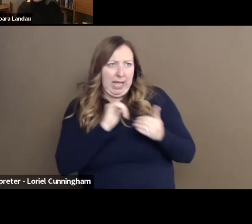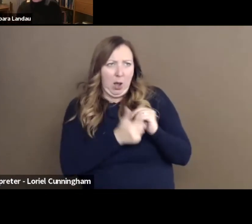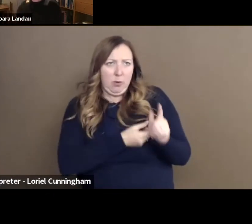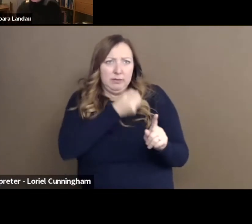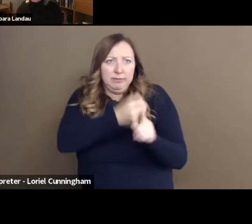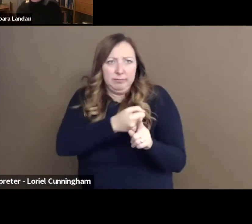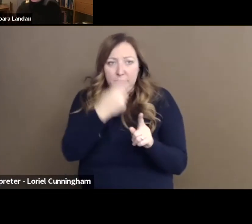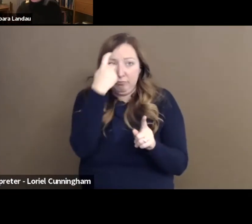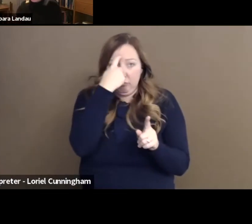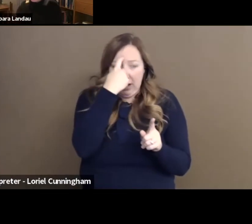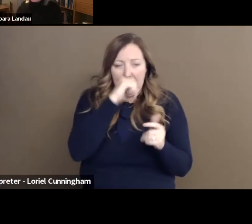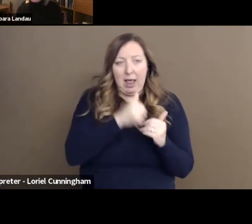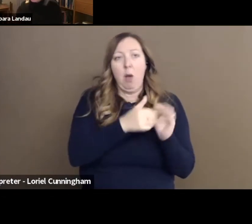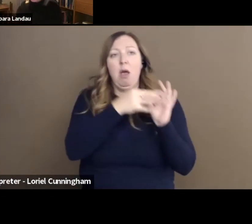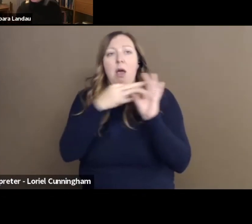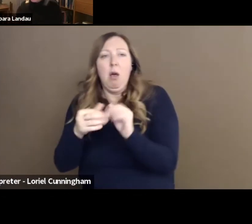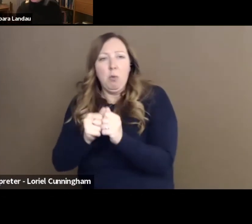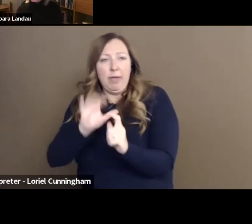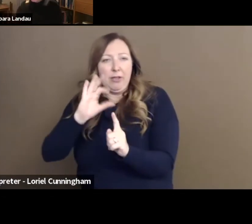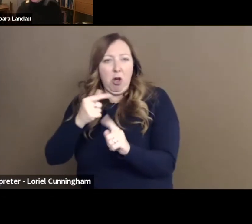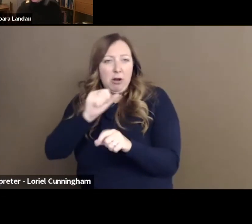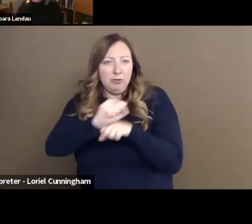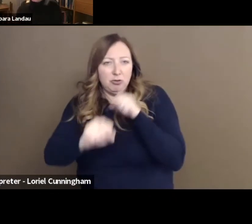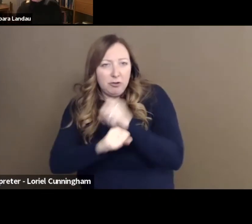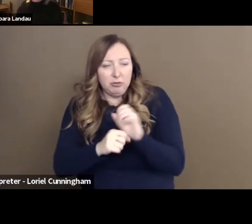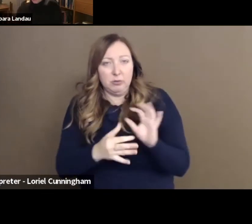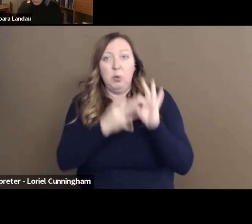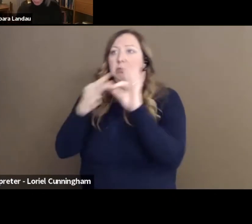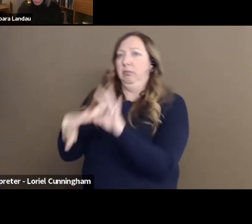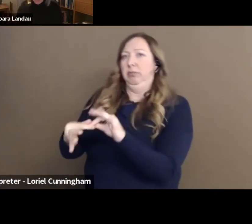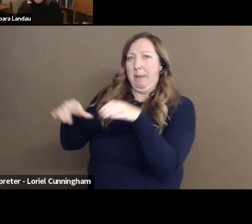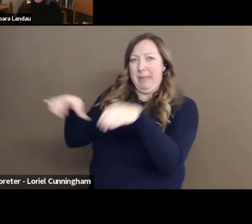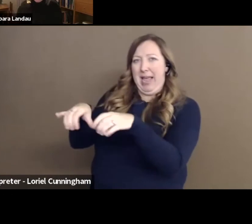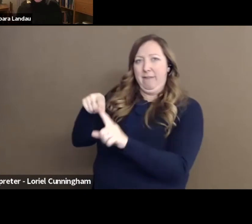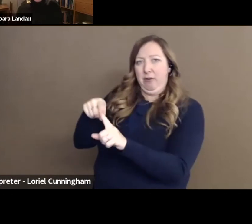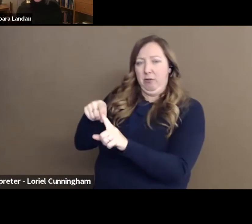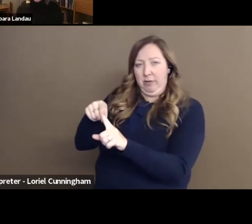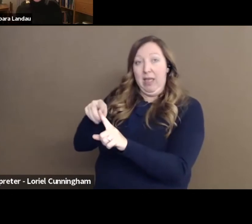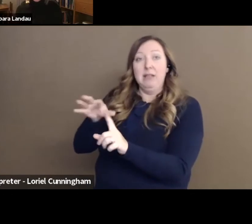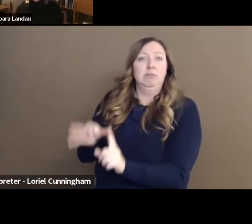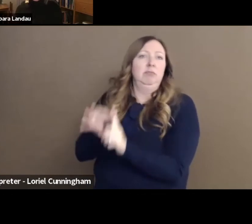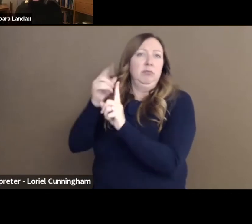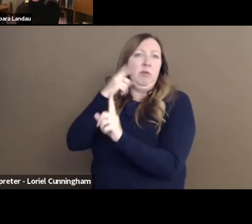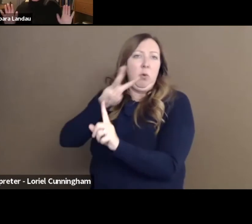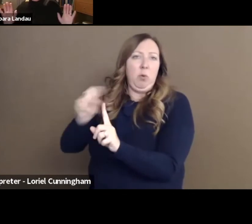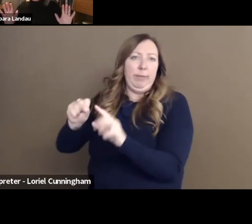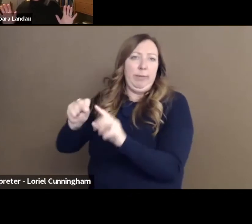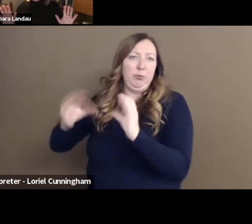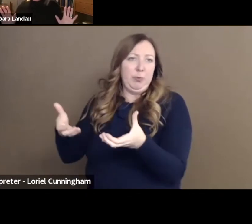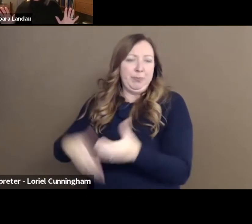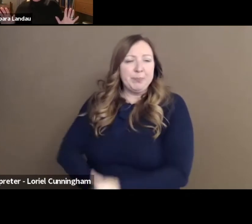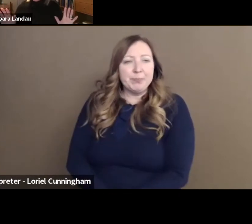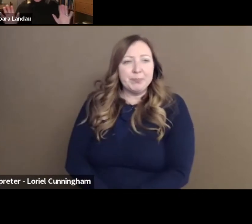like to produce this particular very unusual behavior